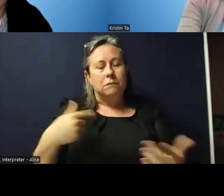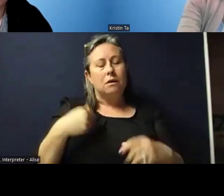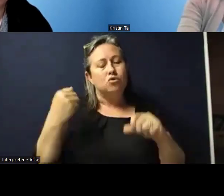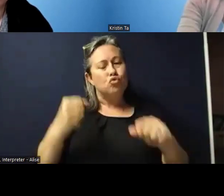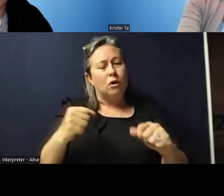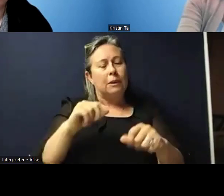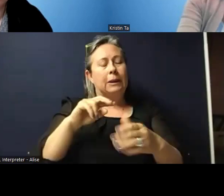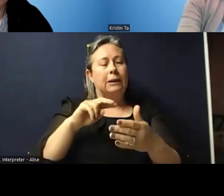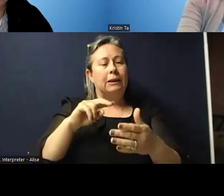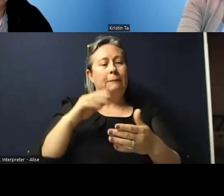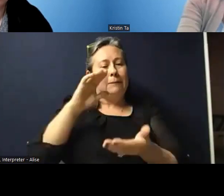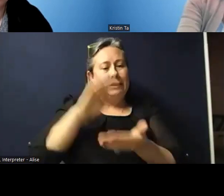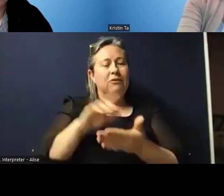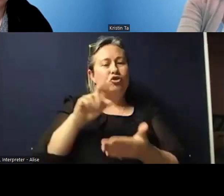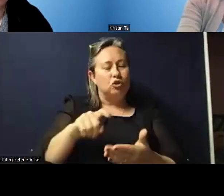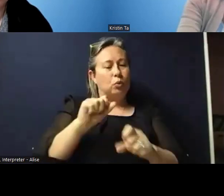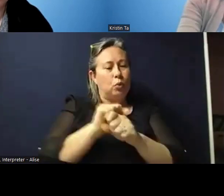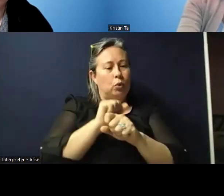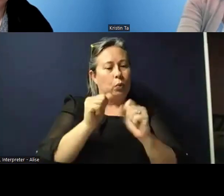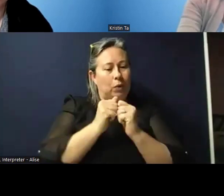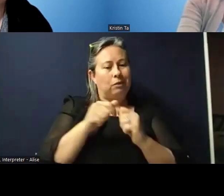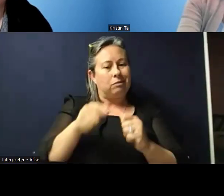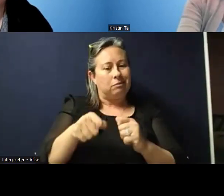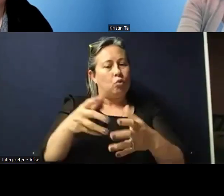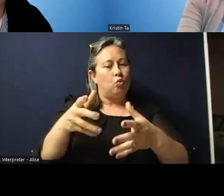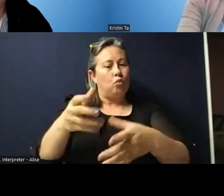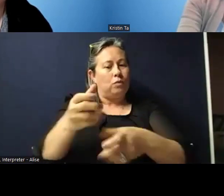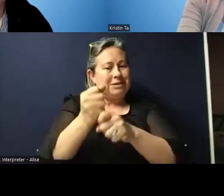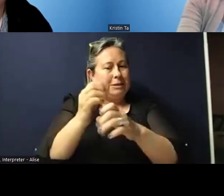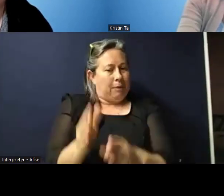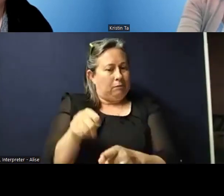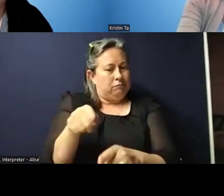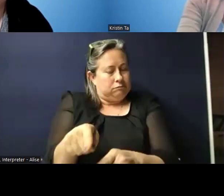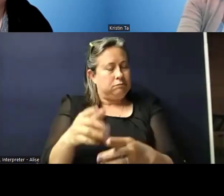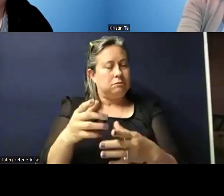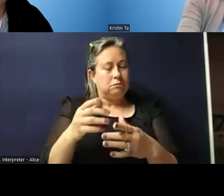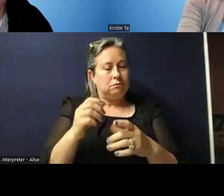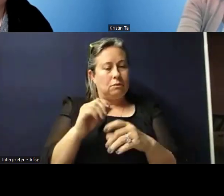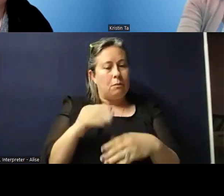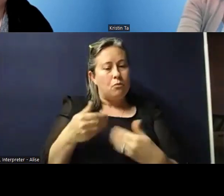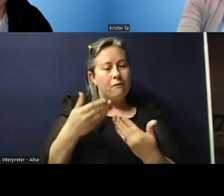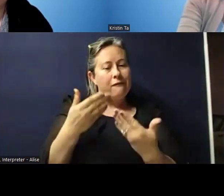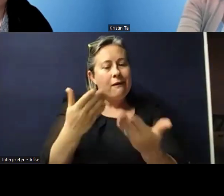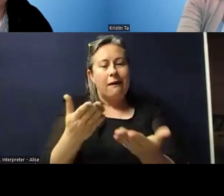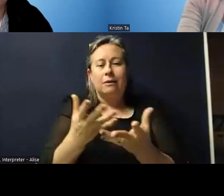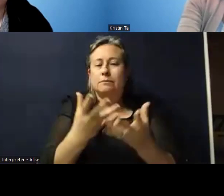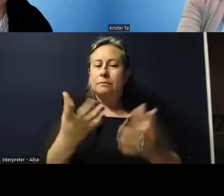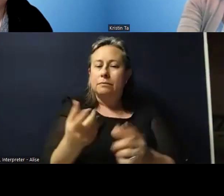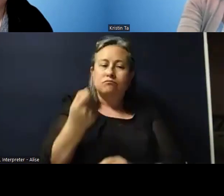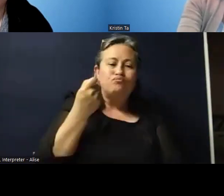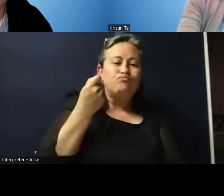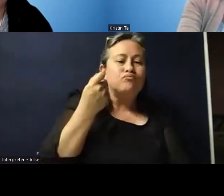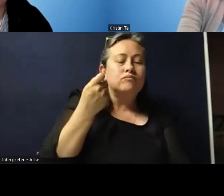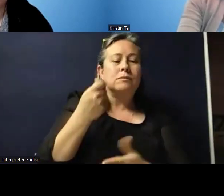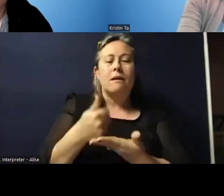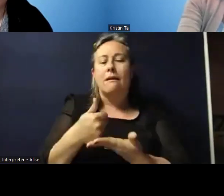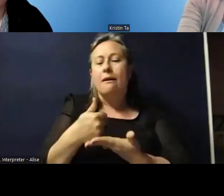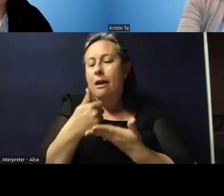to make sure that we provide as much understanding and help them come into compliance,